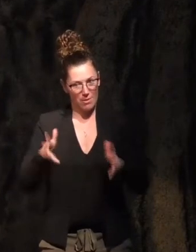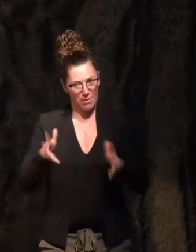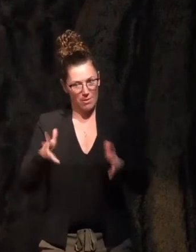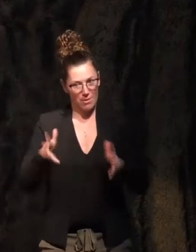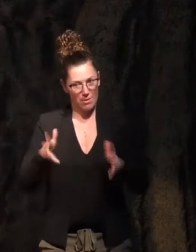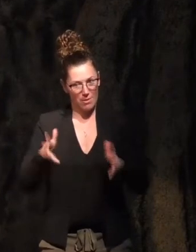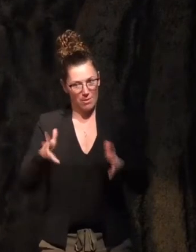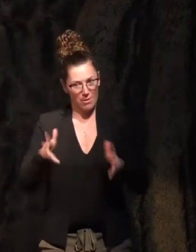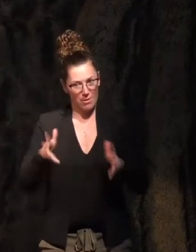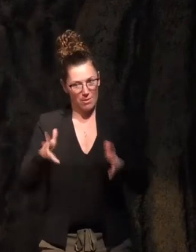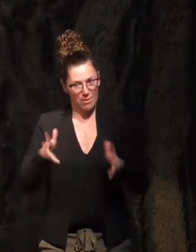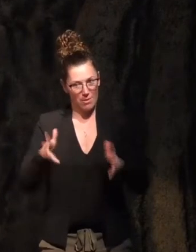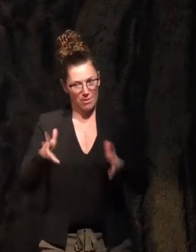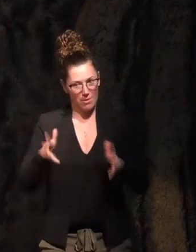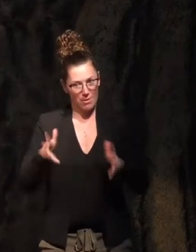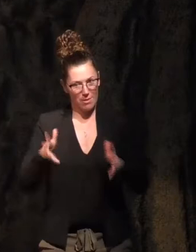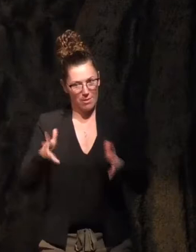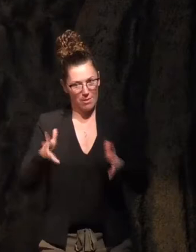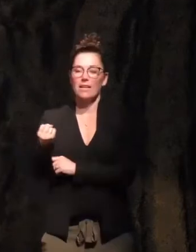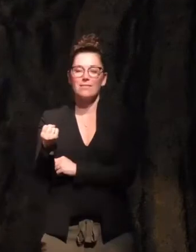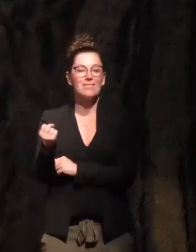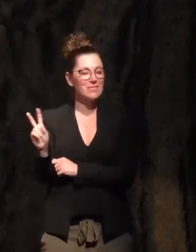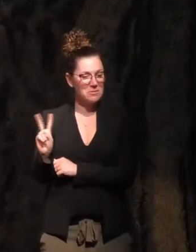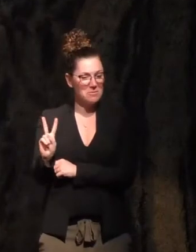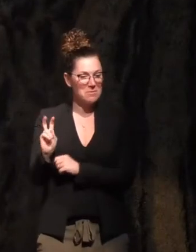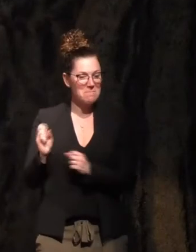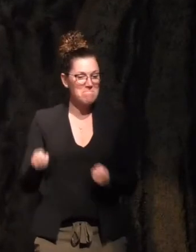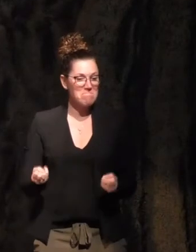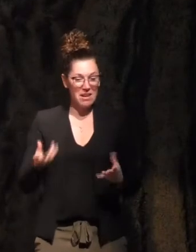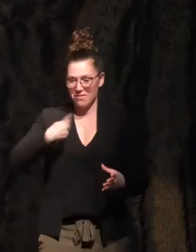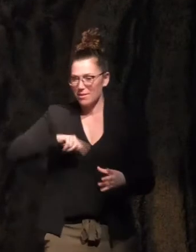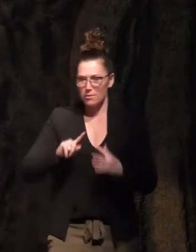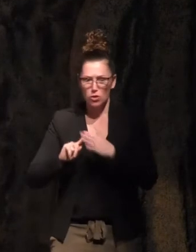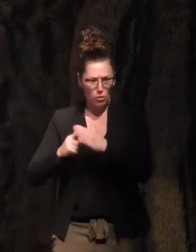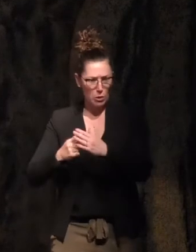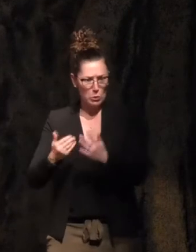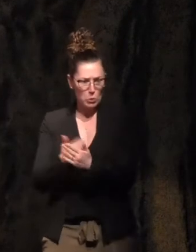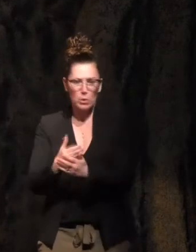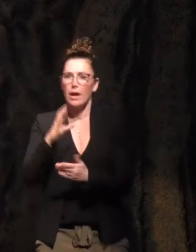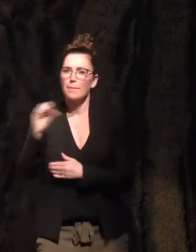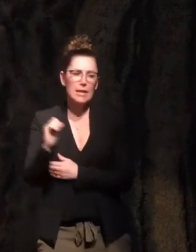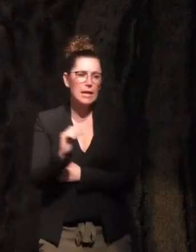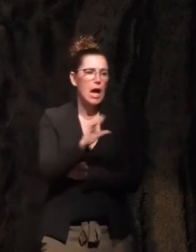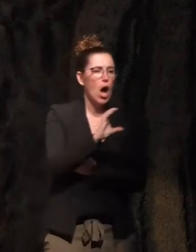In the 1990s, in Vancouver, a bunch of us were part of starting companies, but with Olupo, Conspiracy, Urban Ink,